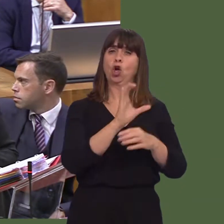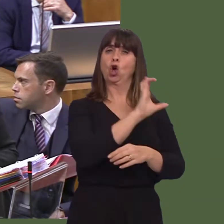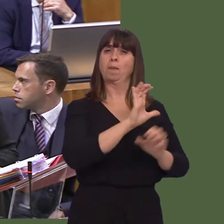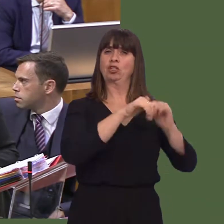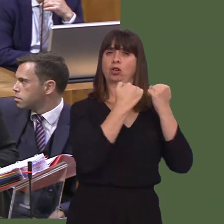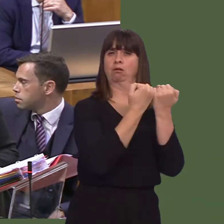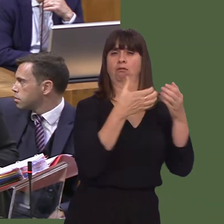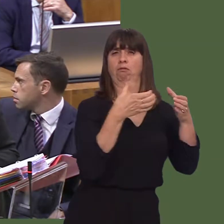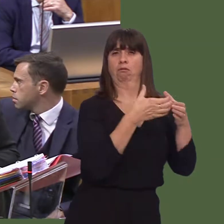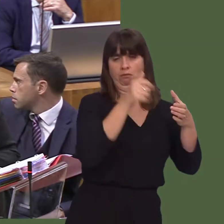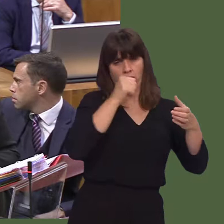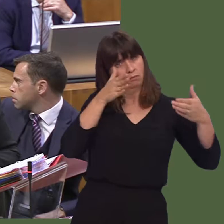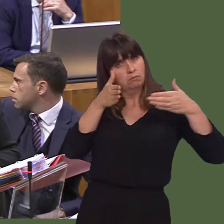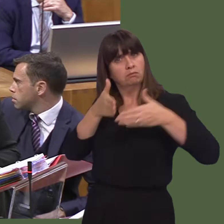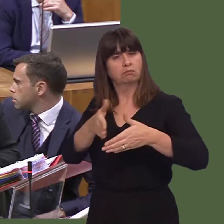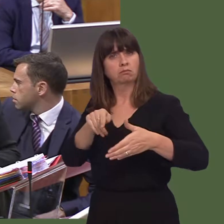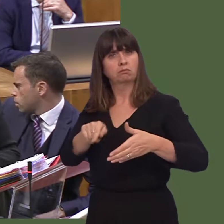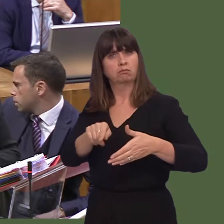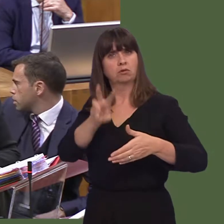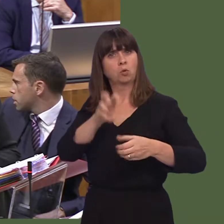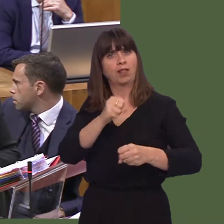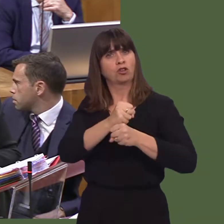current measures available to Welsh Government can be taken further, and to identify what